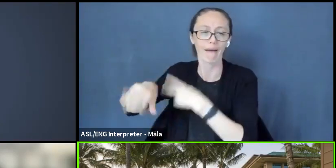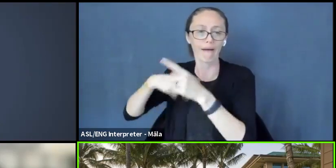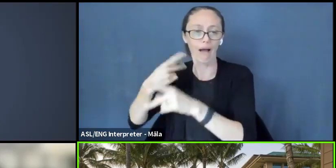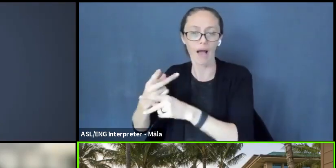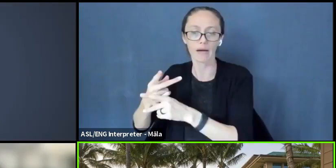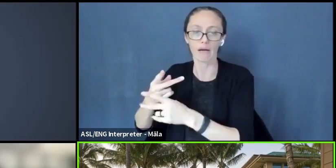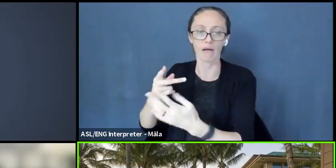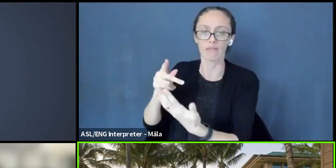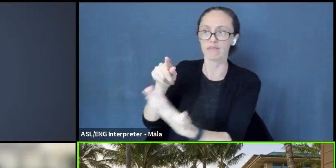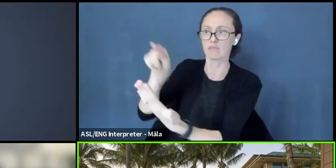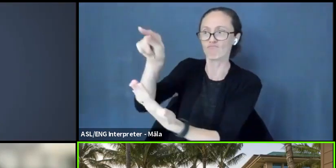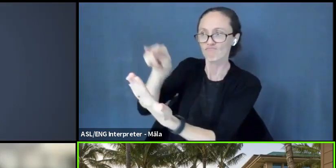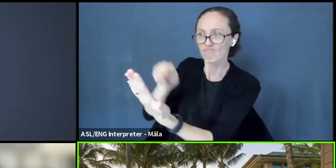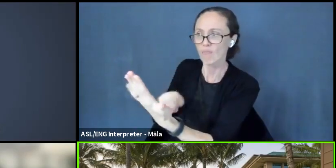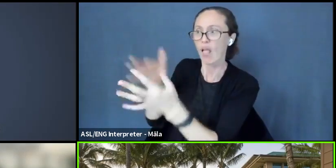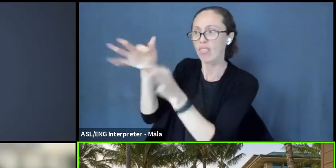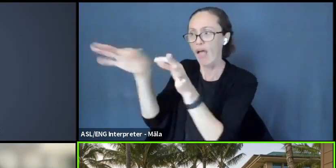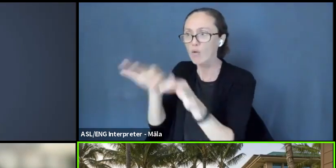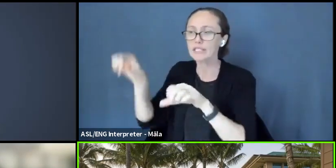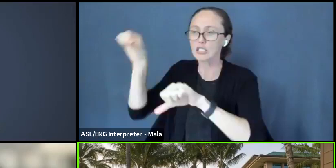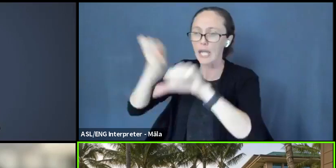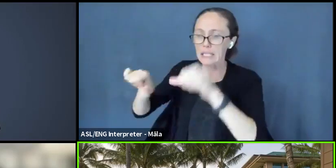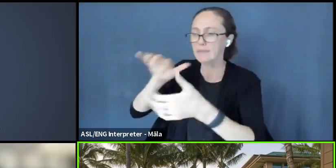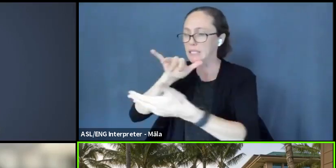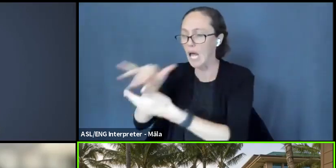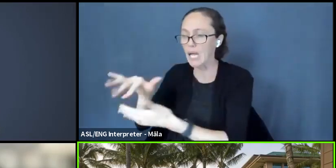at different scientific studies and whatnot.